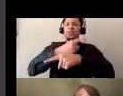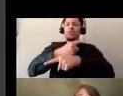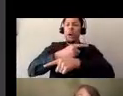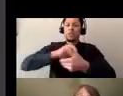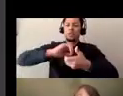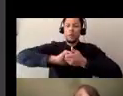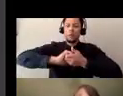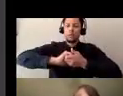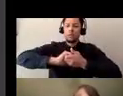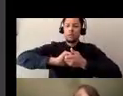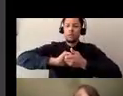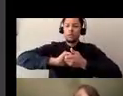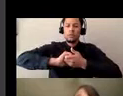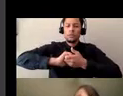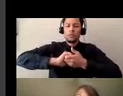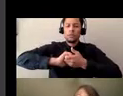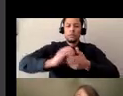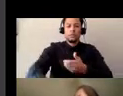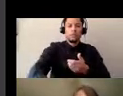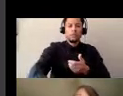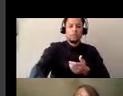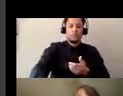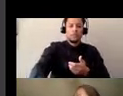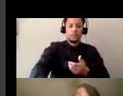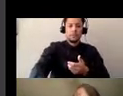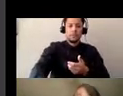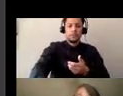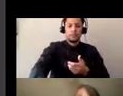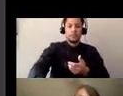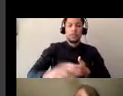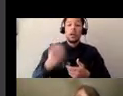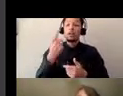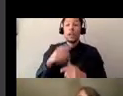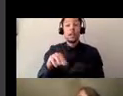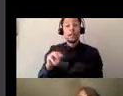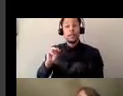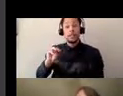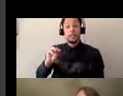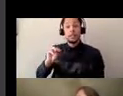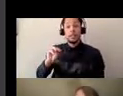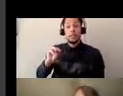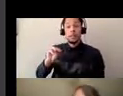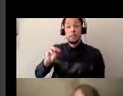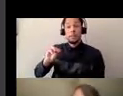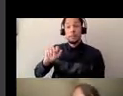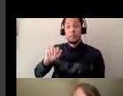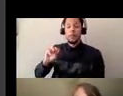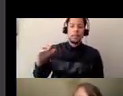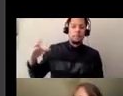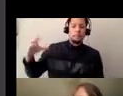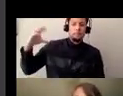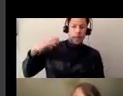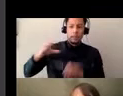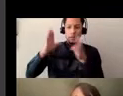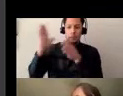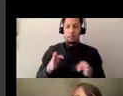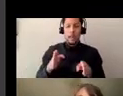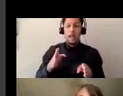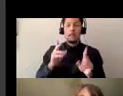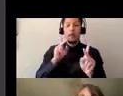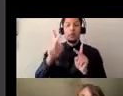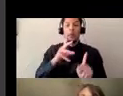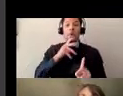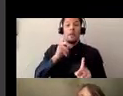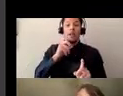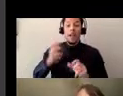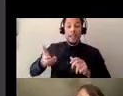Certainly the master plan for aging is set up for you to do that.